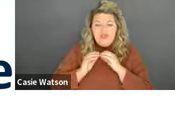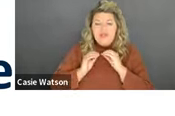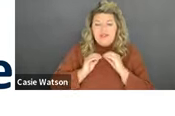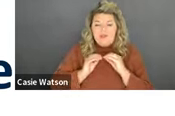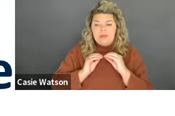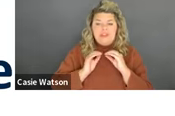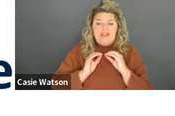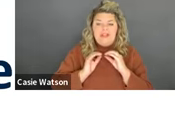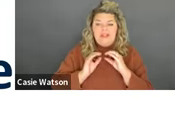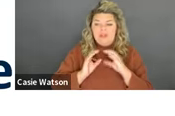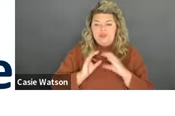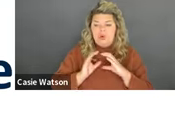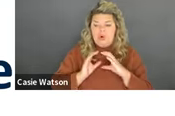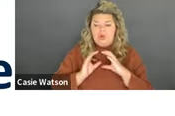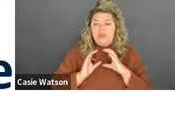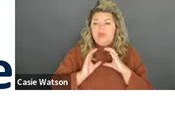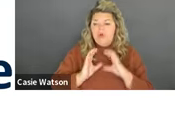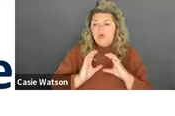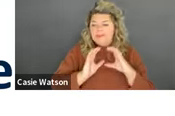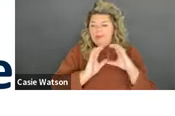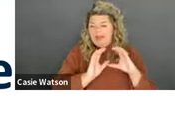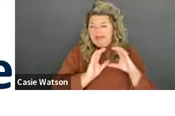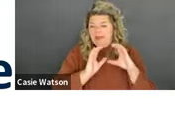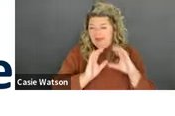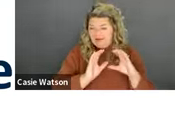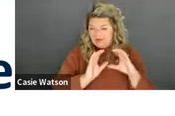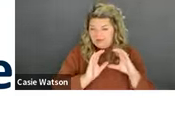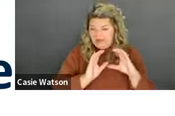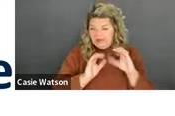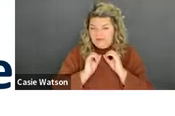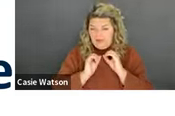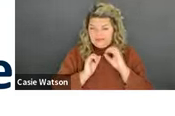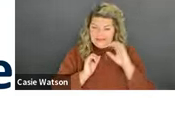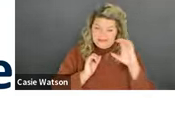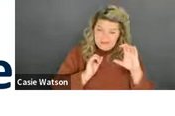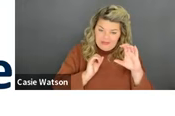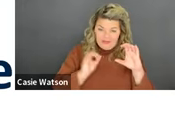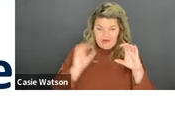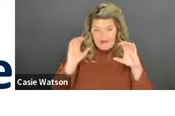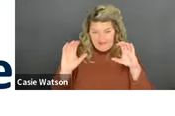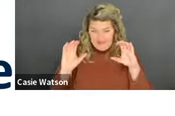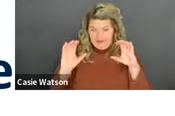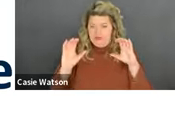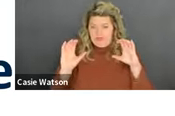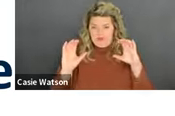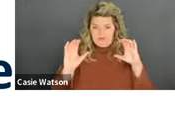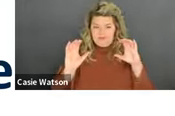And then the Deaf person can then control who is pinned on their screen, if they wanna see the speaker and the interpreter.